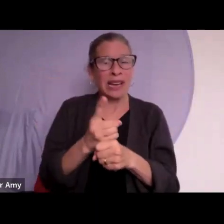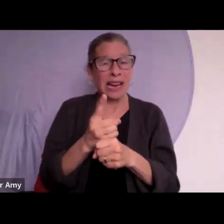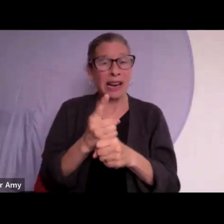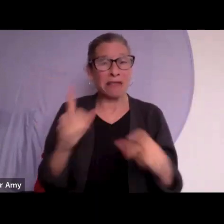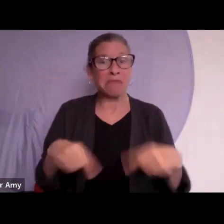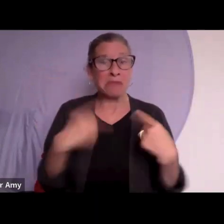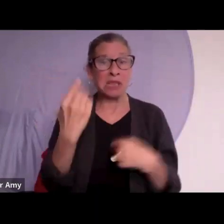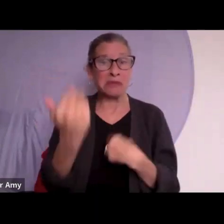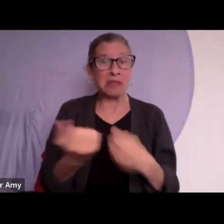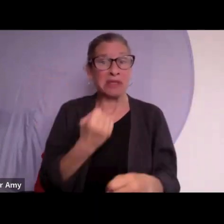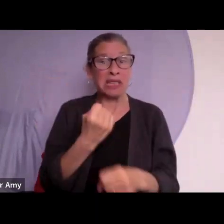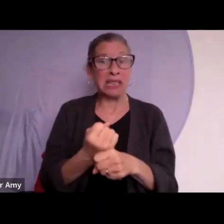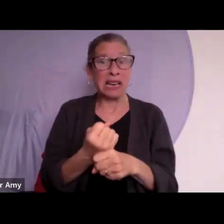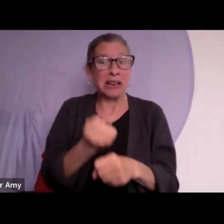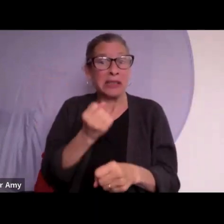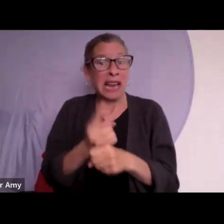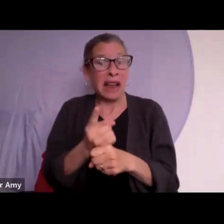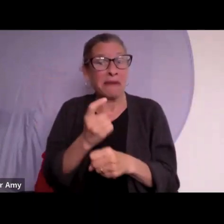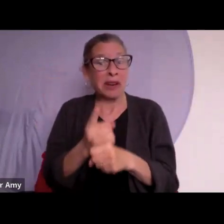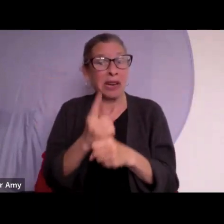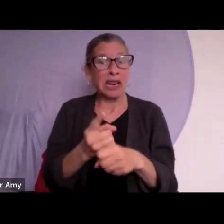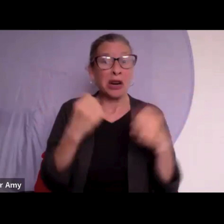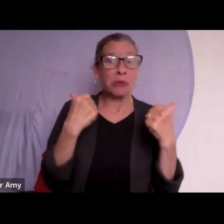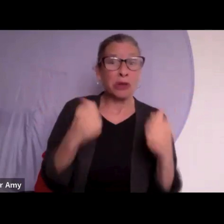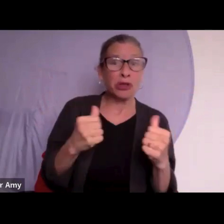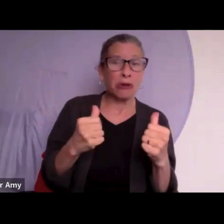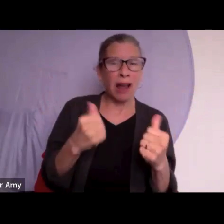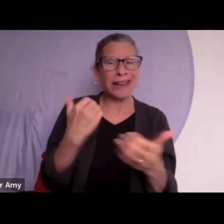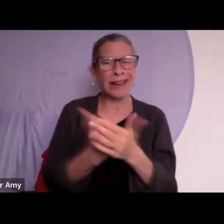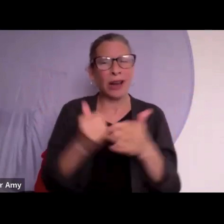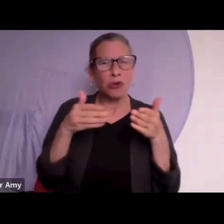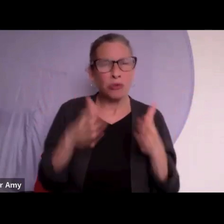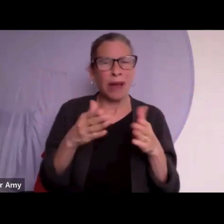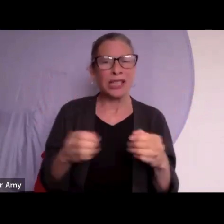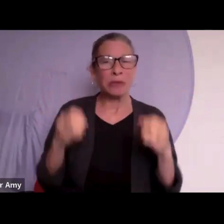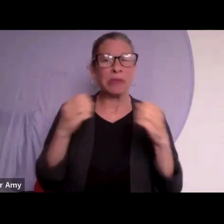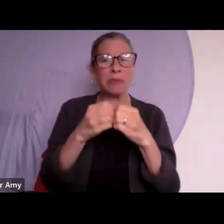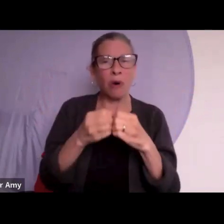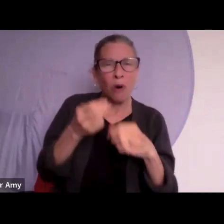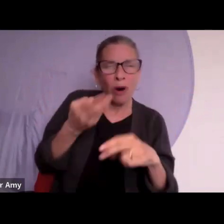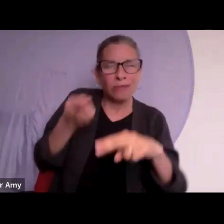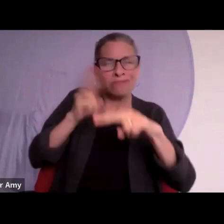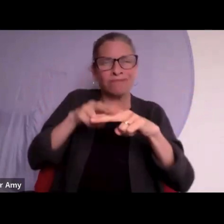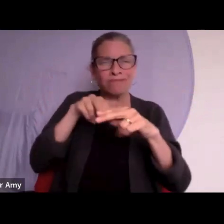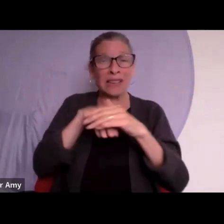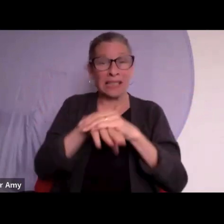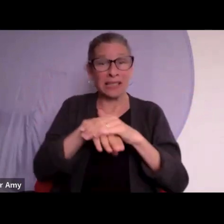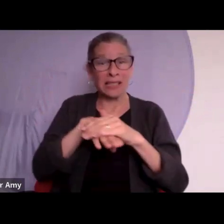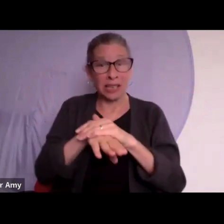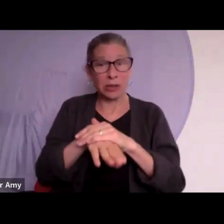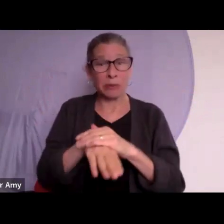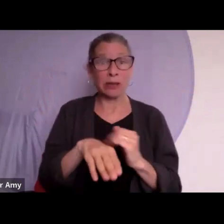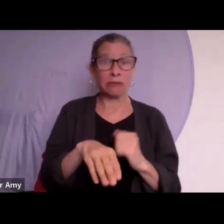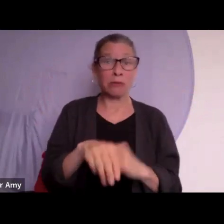finding new ways and trying out new ways to be more accessible, knowing also that one thing that works for one person doesn't